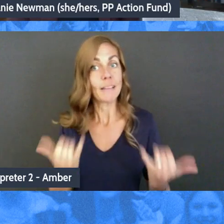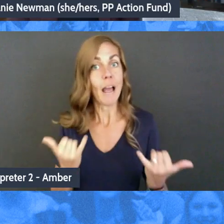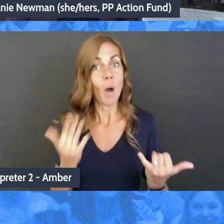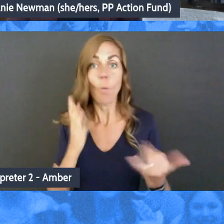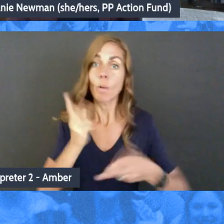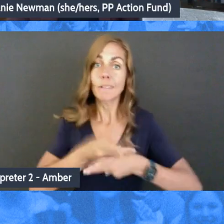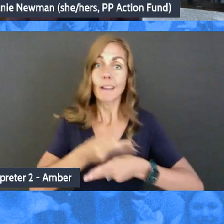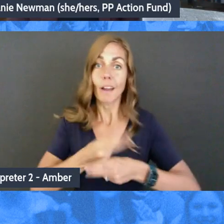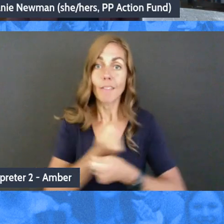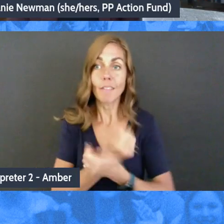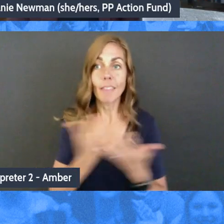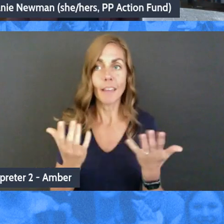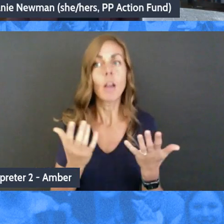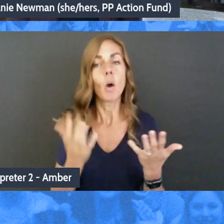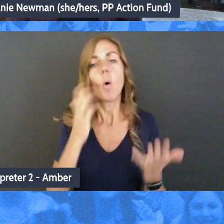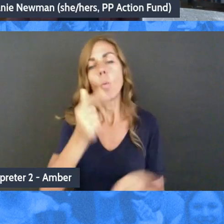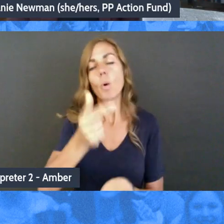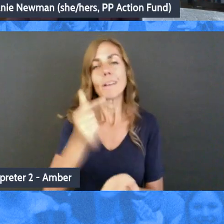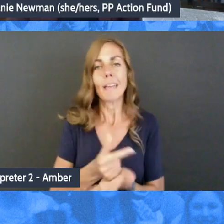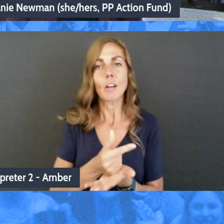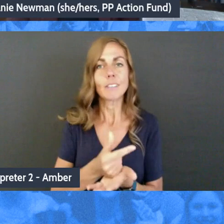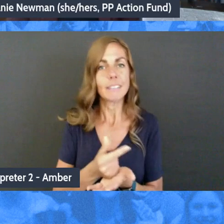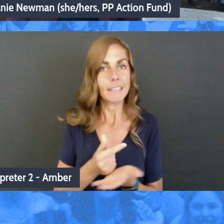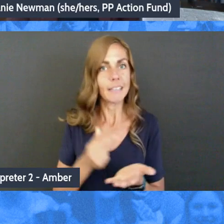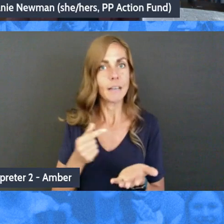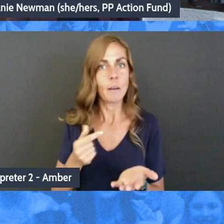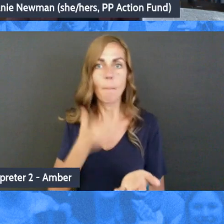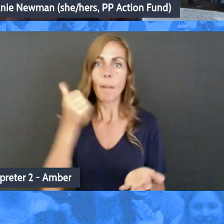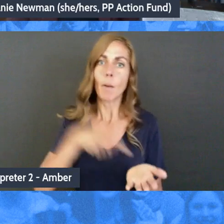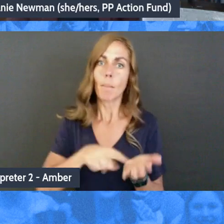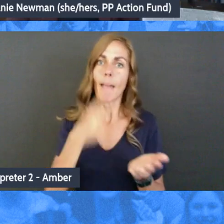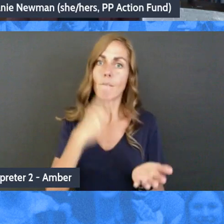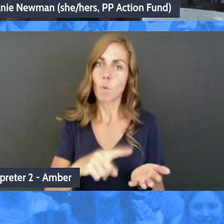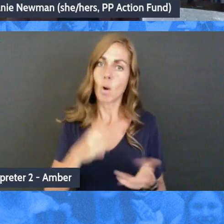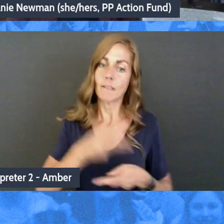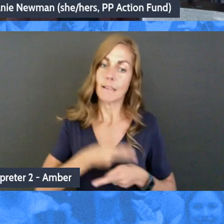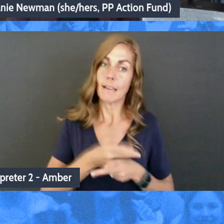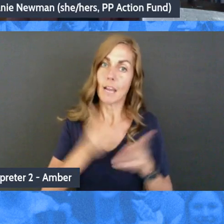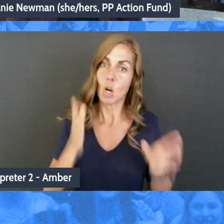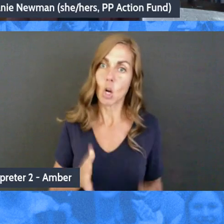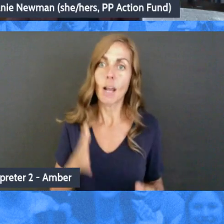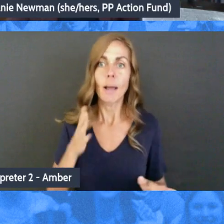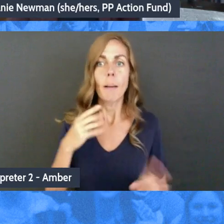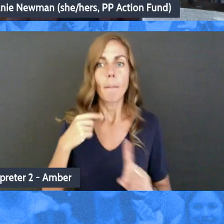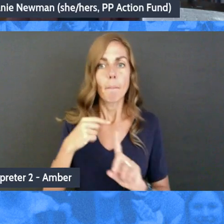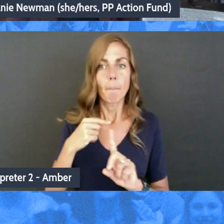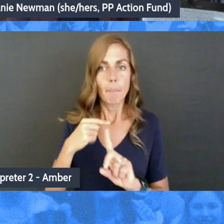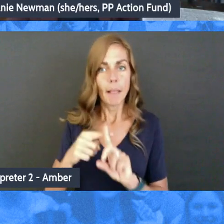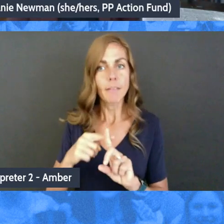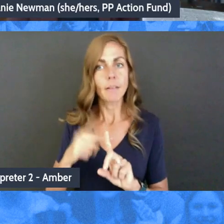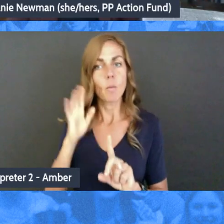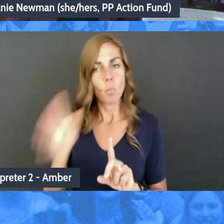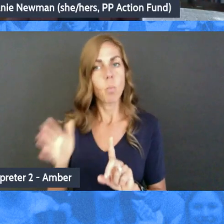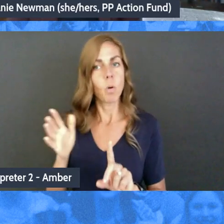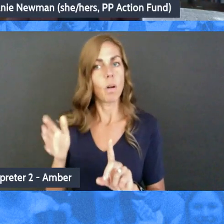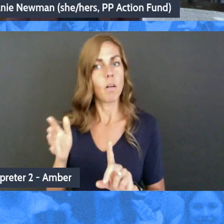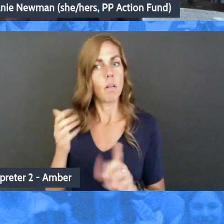and we'll guarantee higher wages to caregivers, and we'll also provide free Pre-K to all three and four-year olds. And so those are the things that we have our eyes on